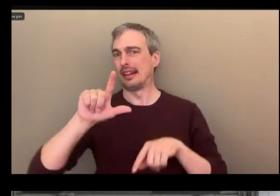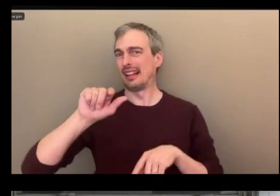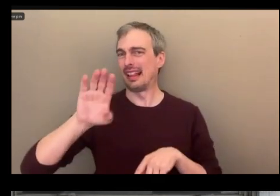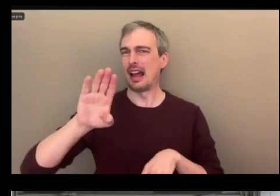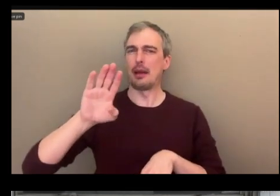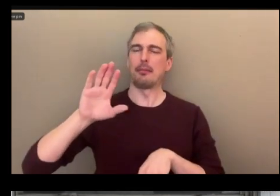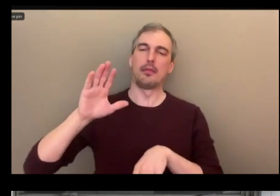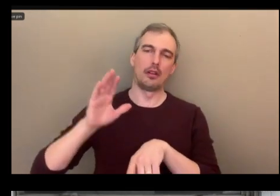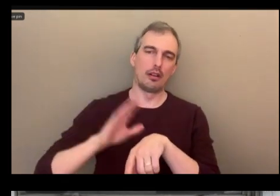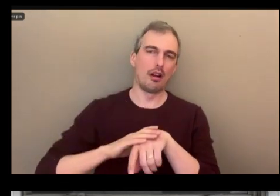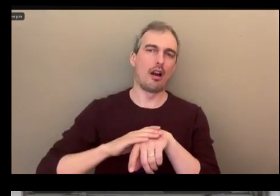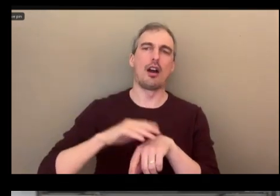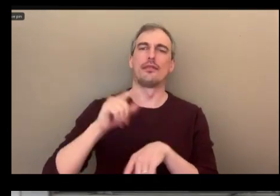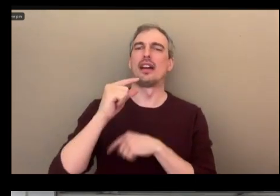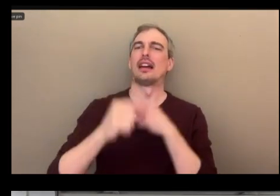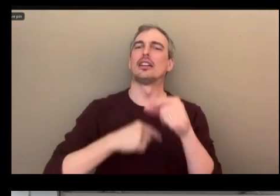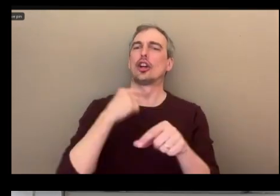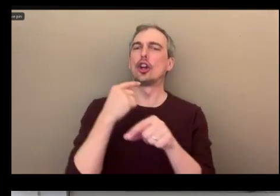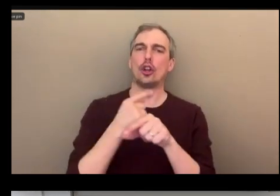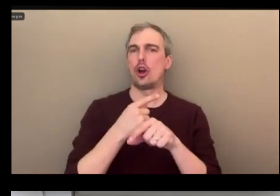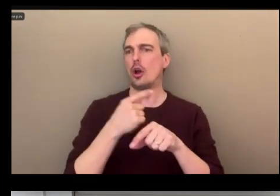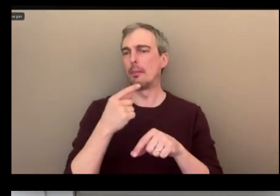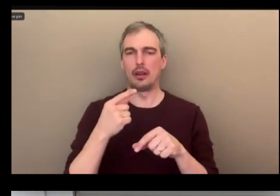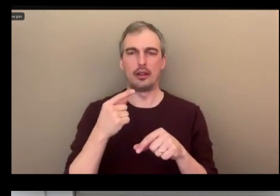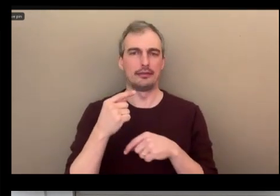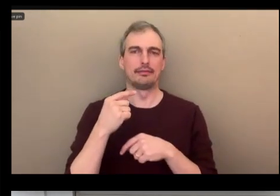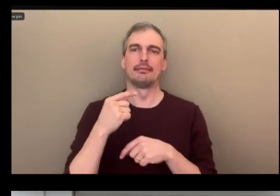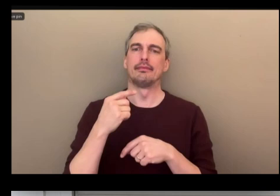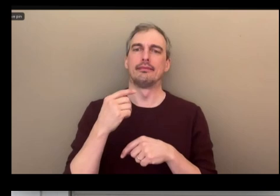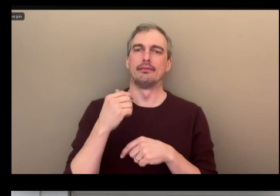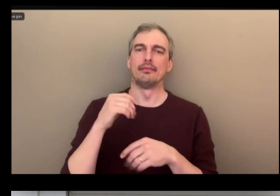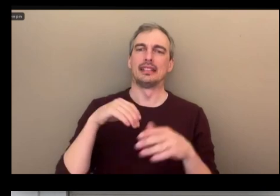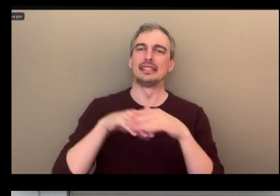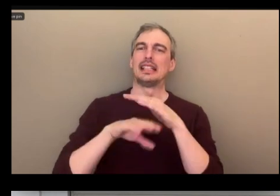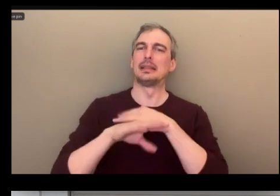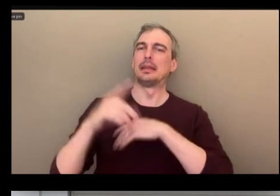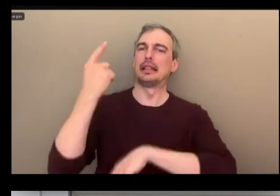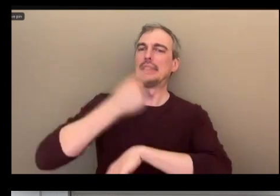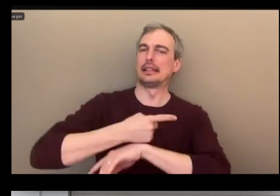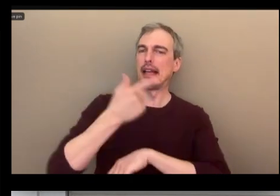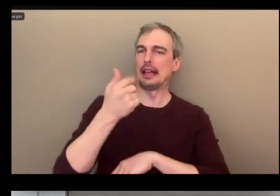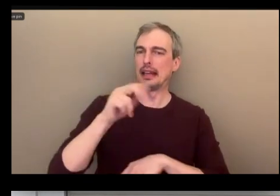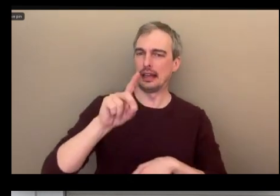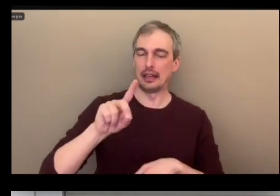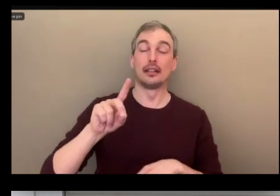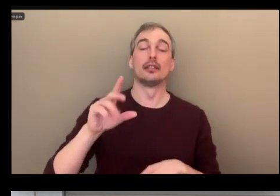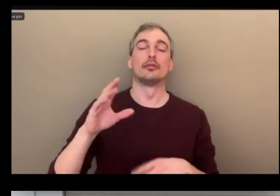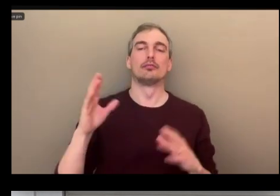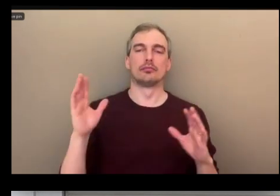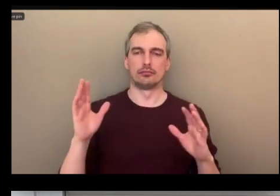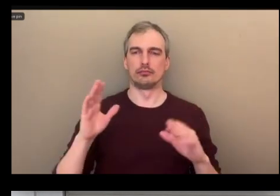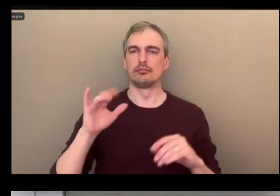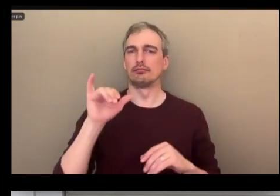We had it pretty much up and running in January, but we weren't ready to really share to the world.